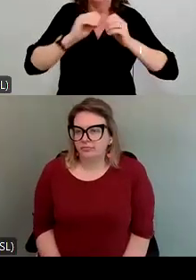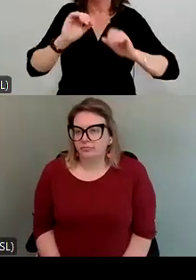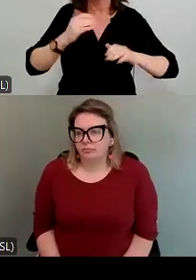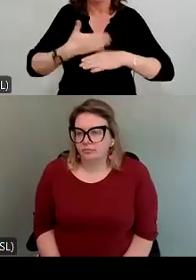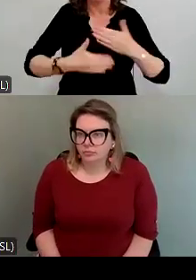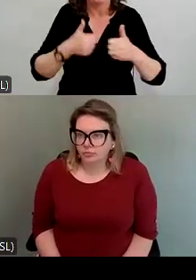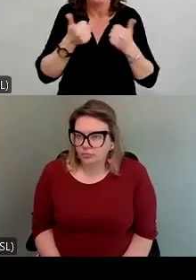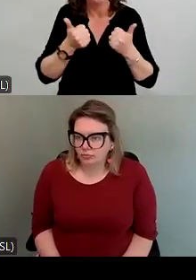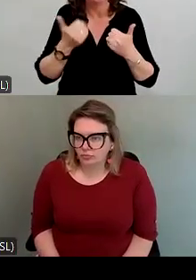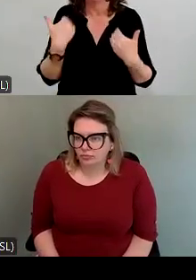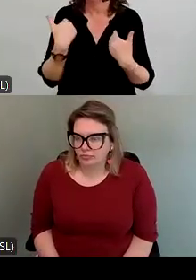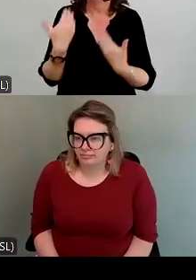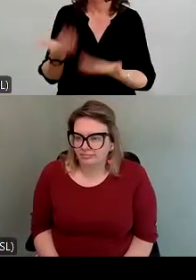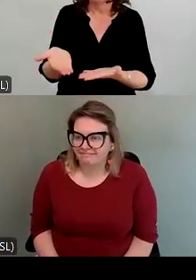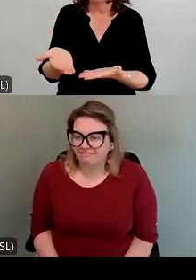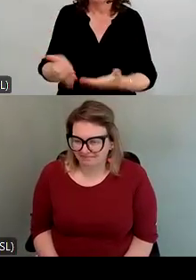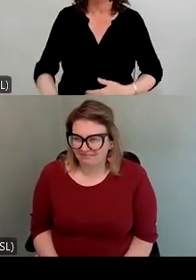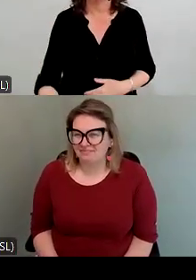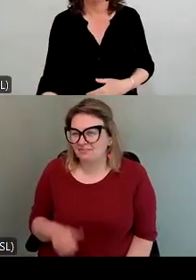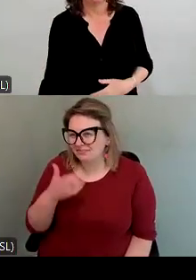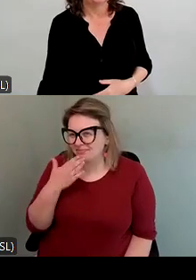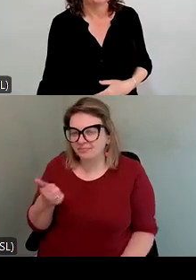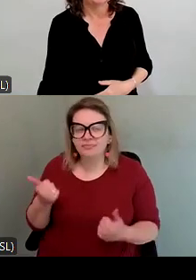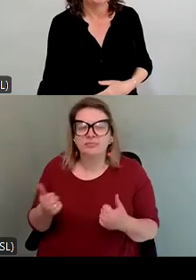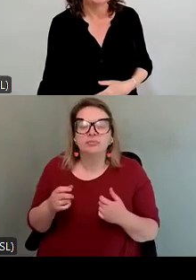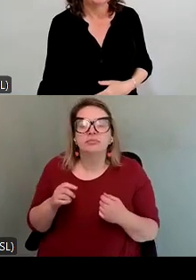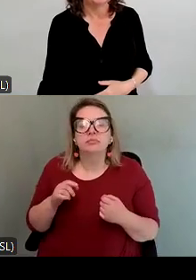One of the questions that we had in sign-up